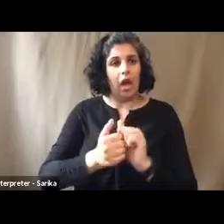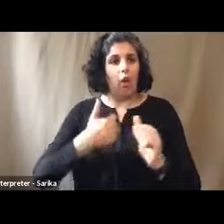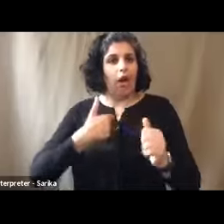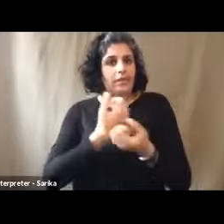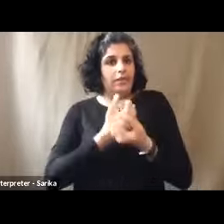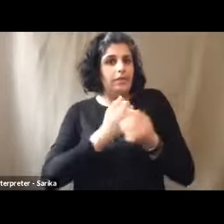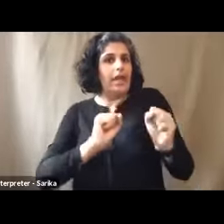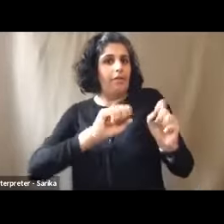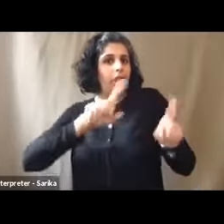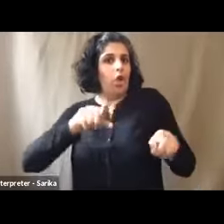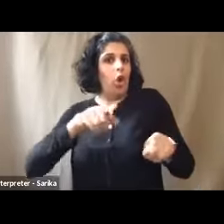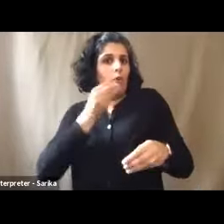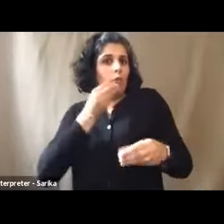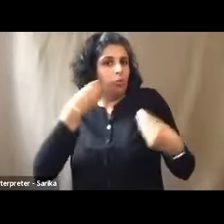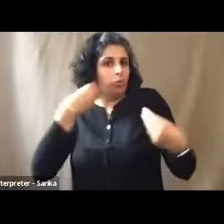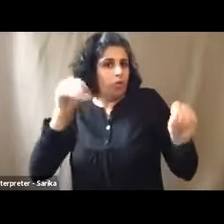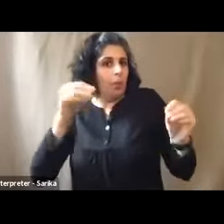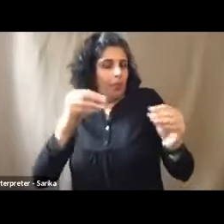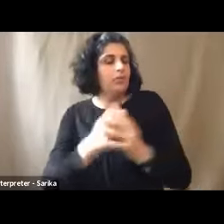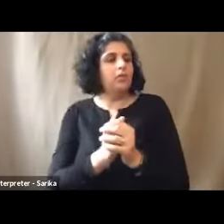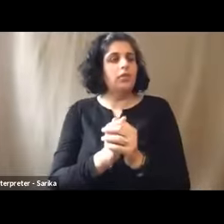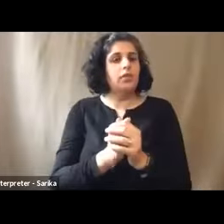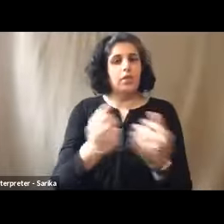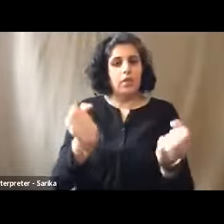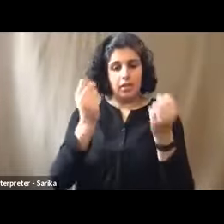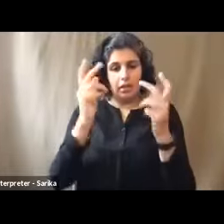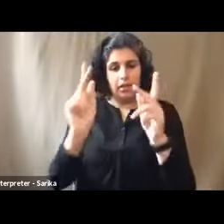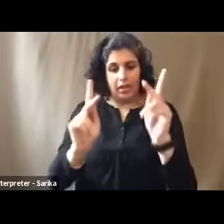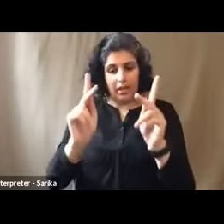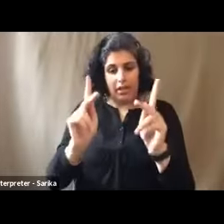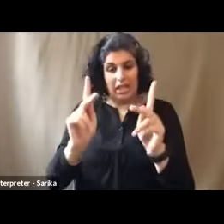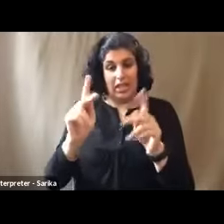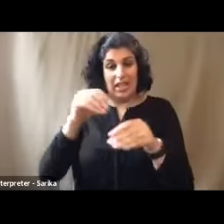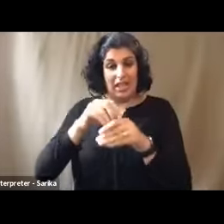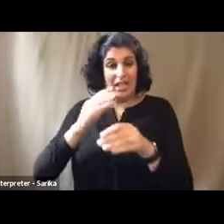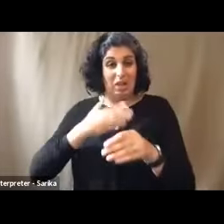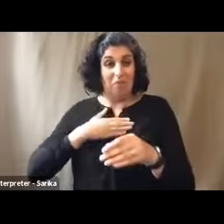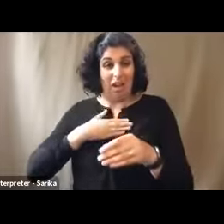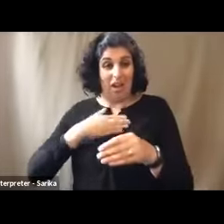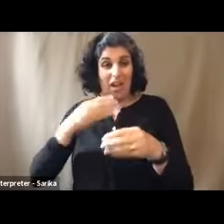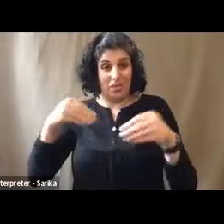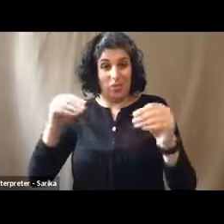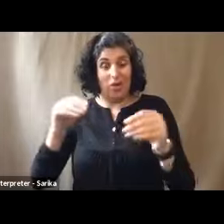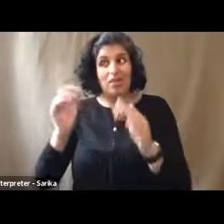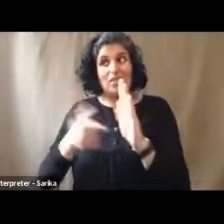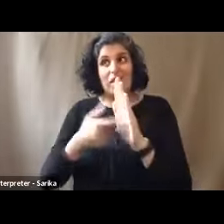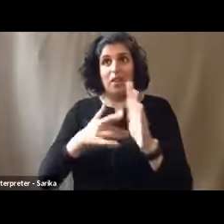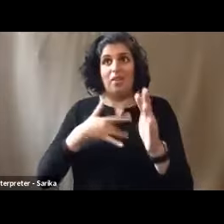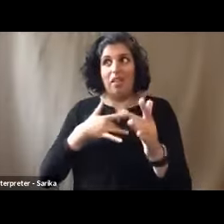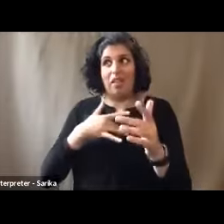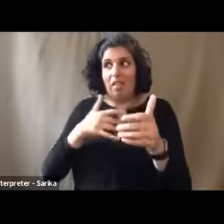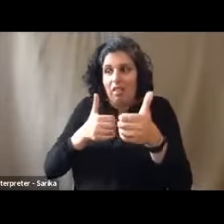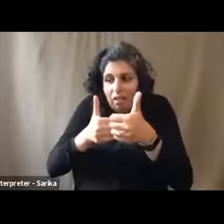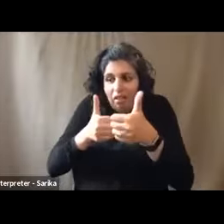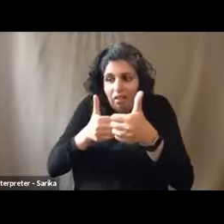There are a lot of people at my marketplace and it’s sometimes difficult to stay 6 feet away.”